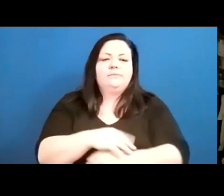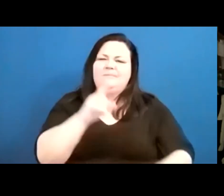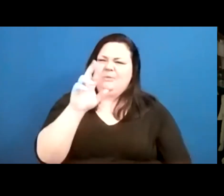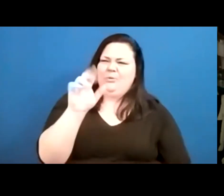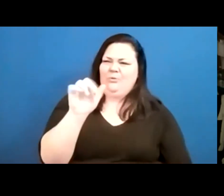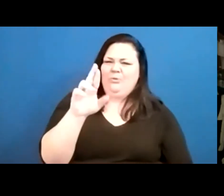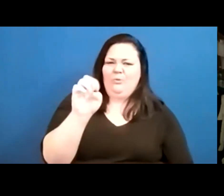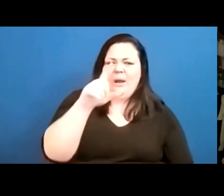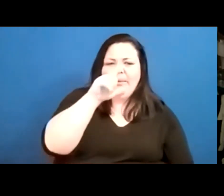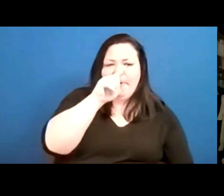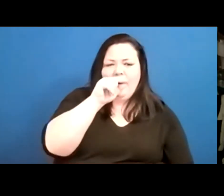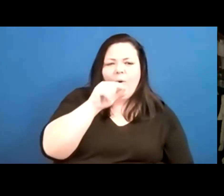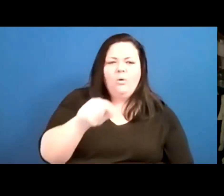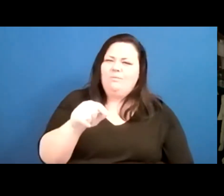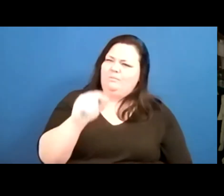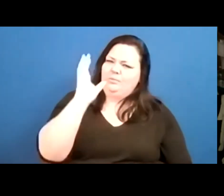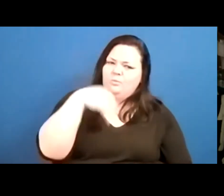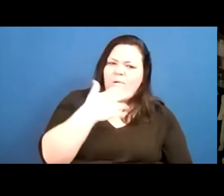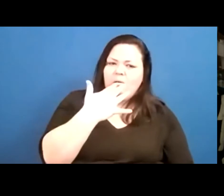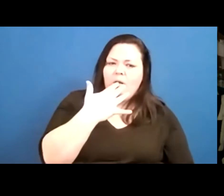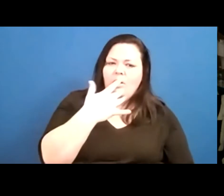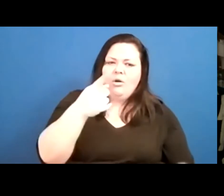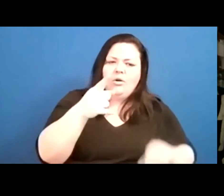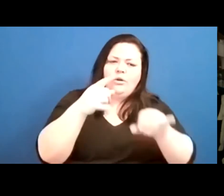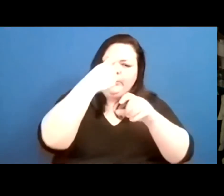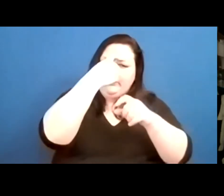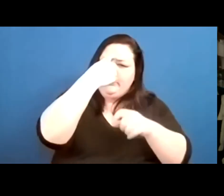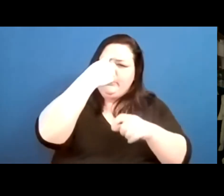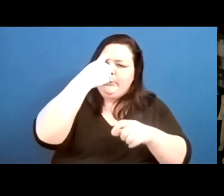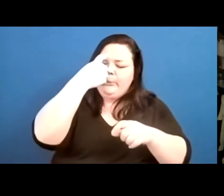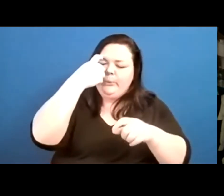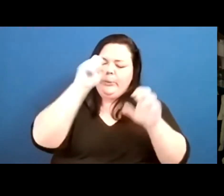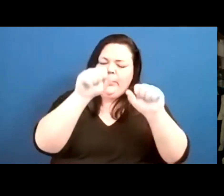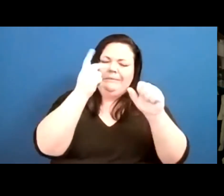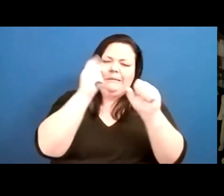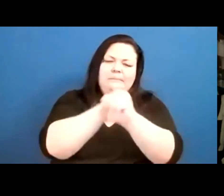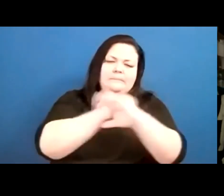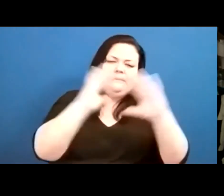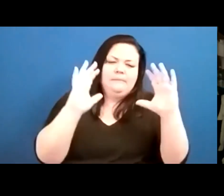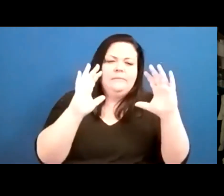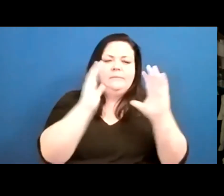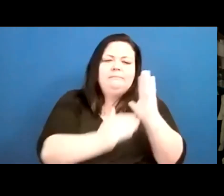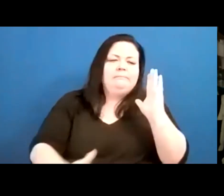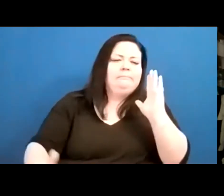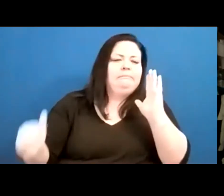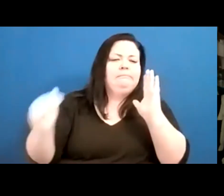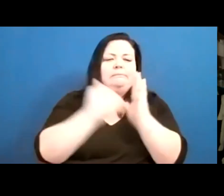extinct color, you stay in/ my dreams in x-ray. In/ rerun, the bone of you/ stripping sweethearts/